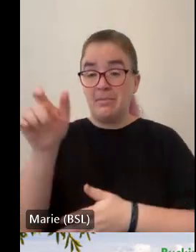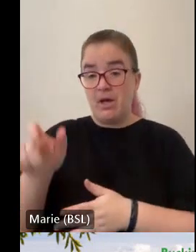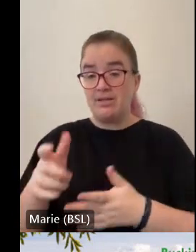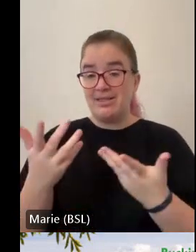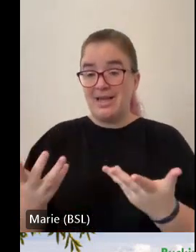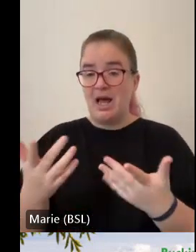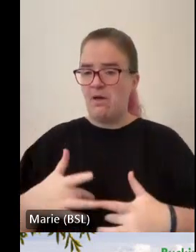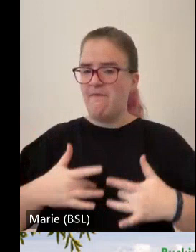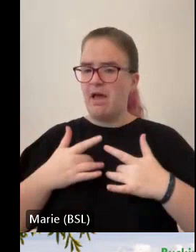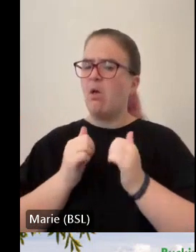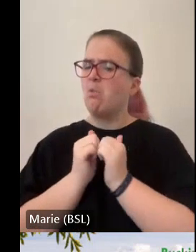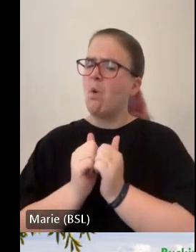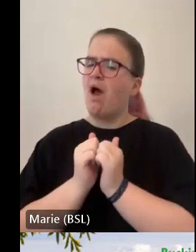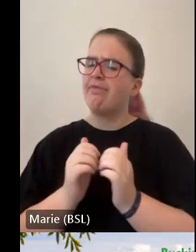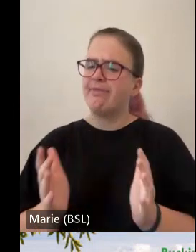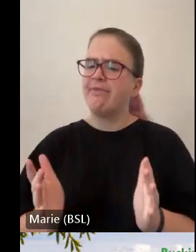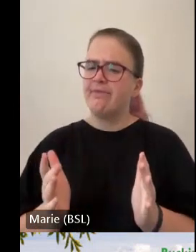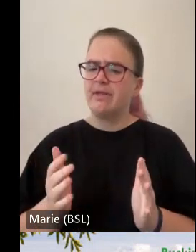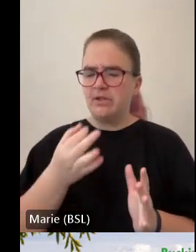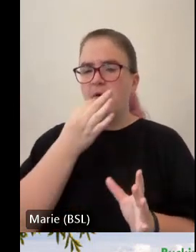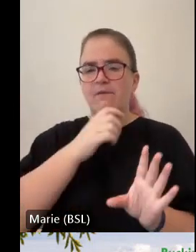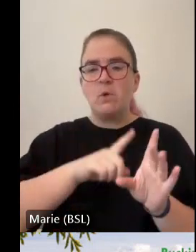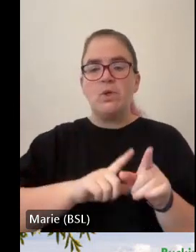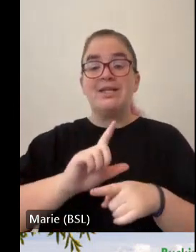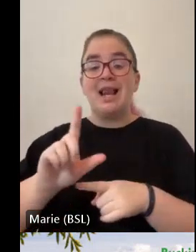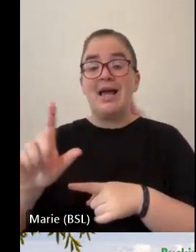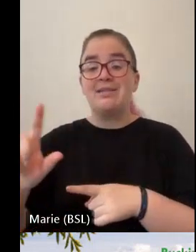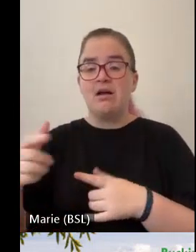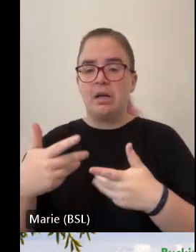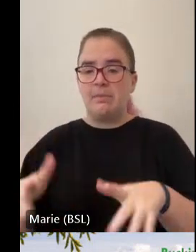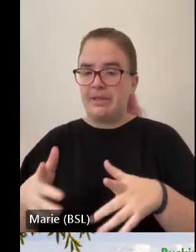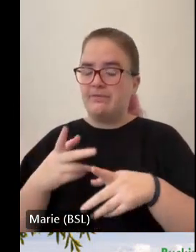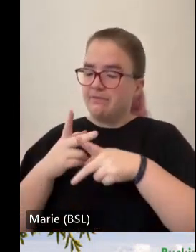So a few years later, after I'd spent some time with her and and